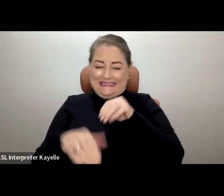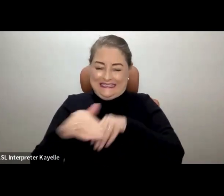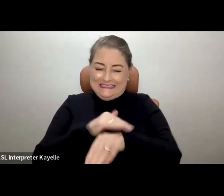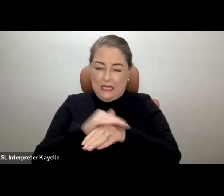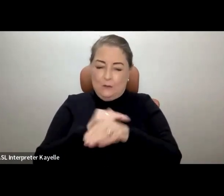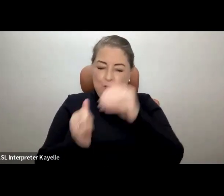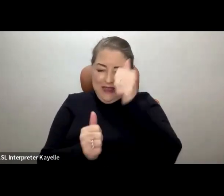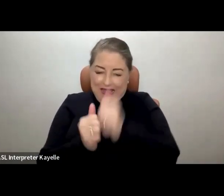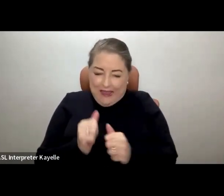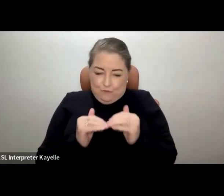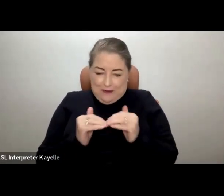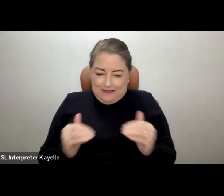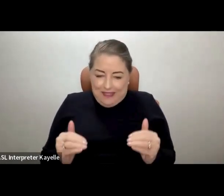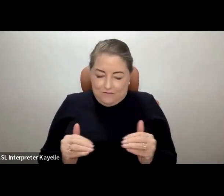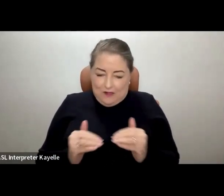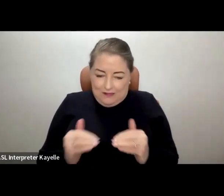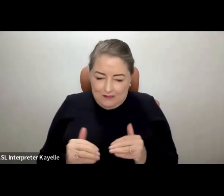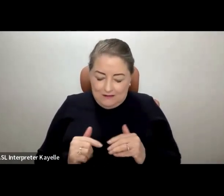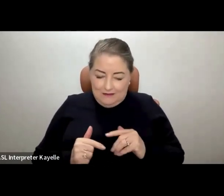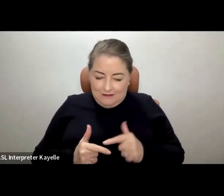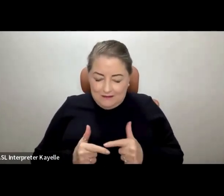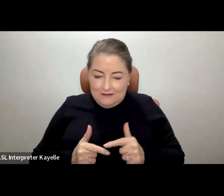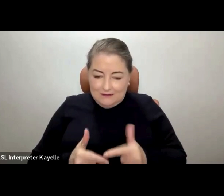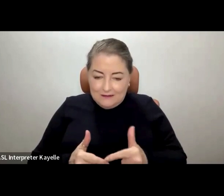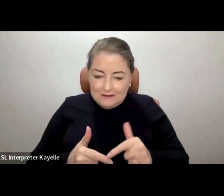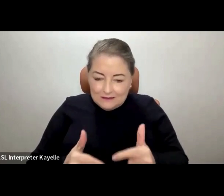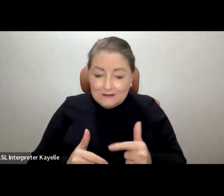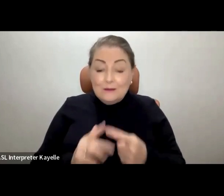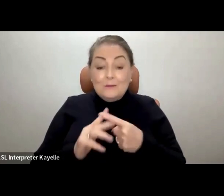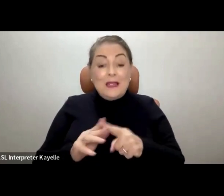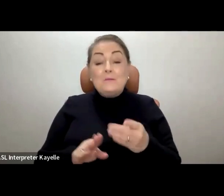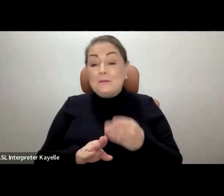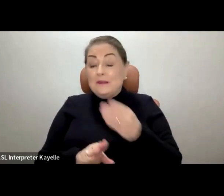when people are beginning, this is even before casting, pre-